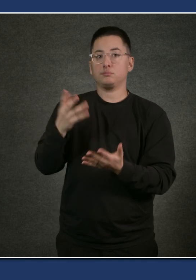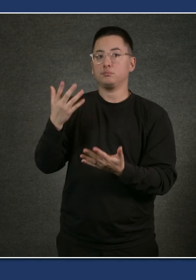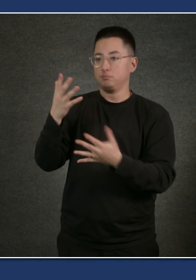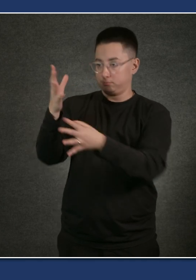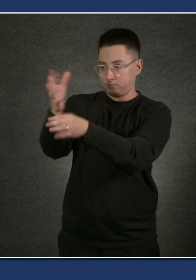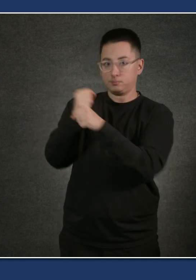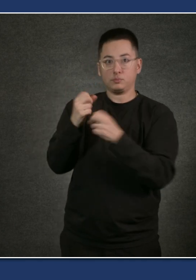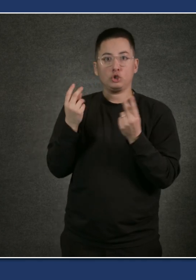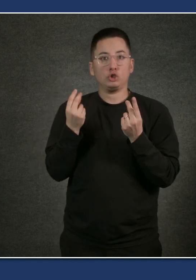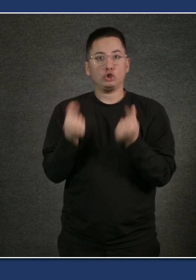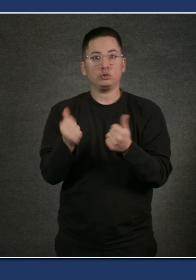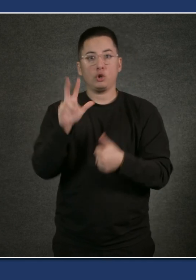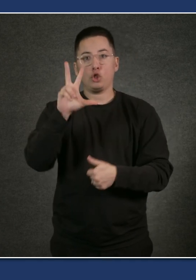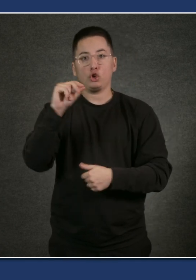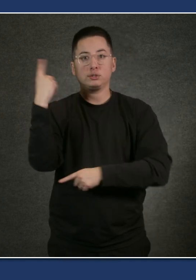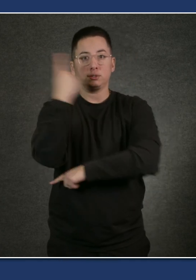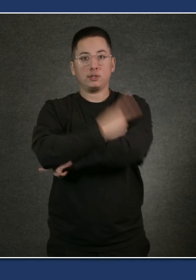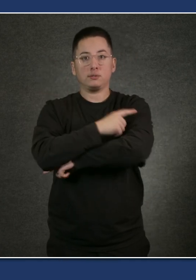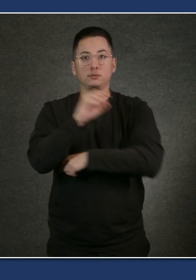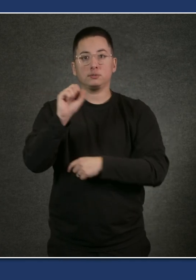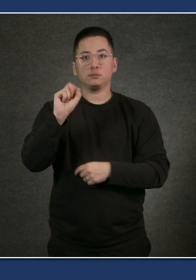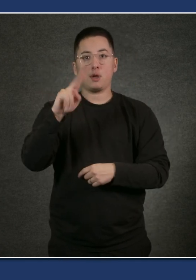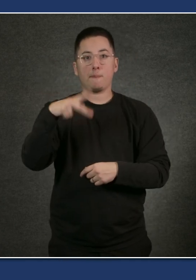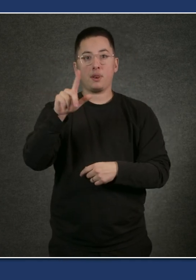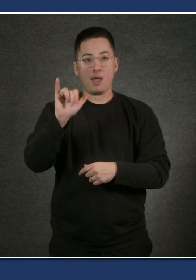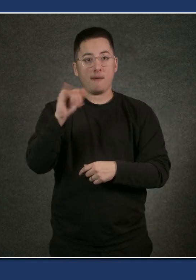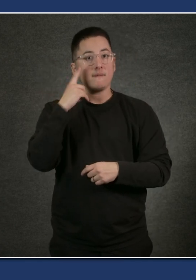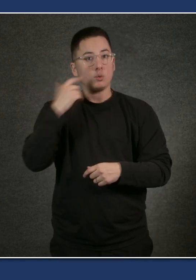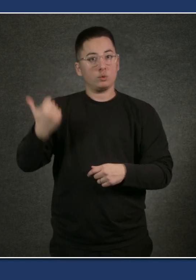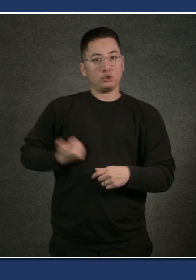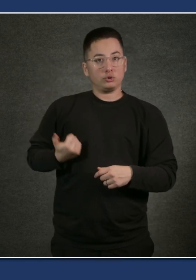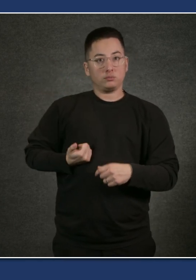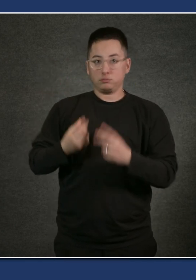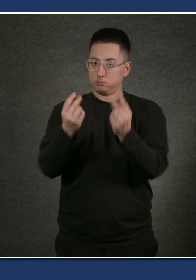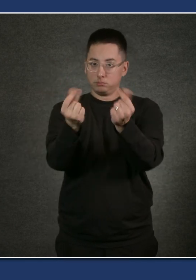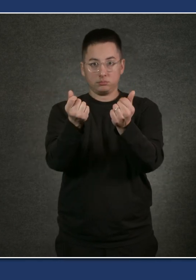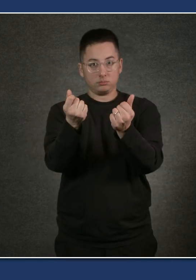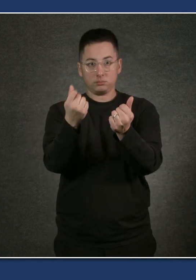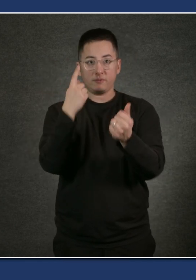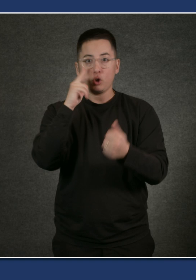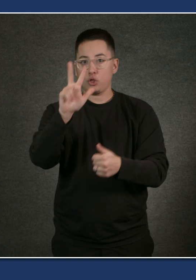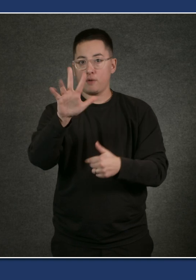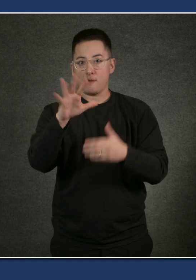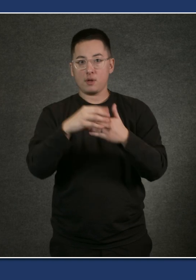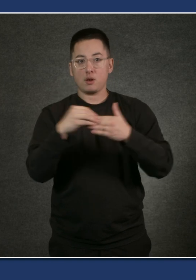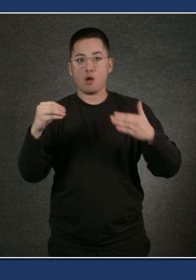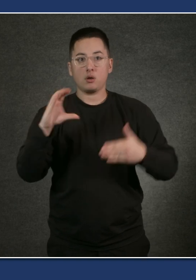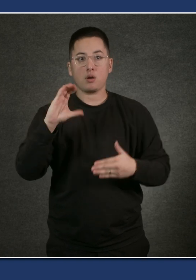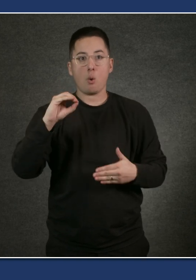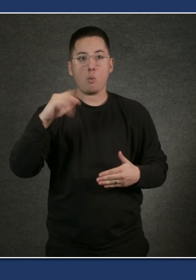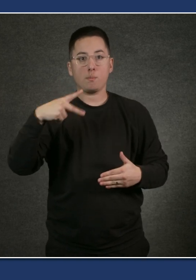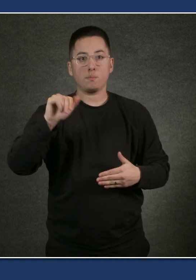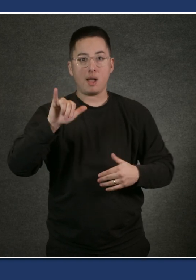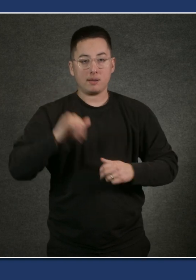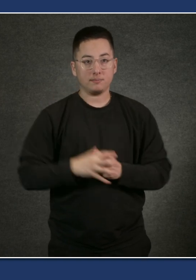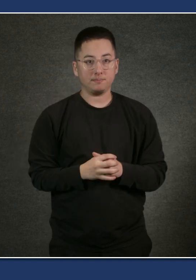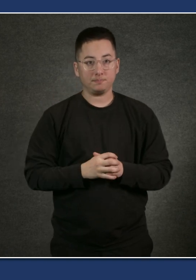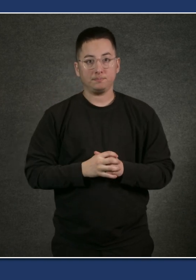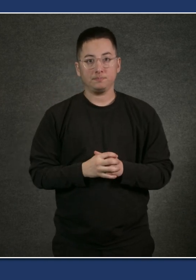and receive an urgent 30-day supply of insulin on the spot for a $35 copay.